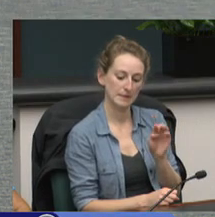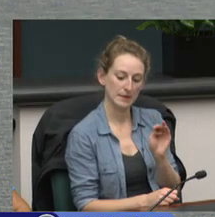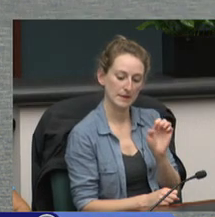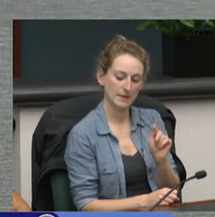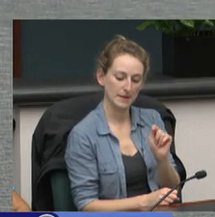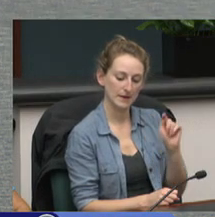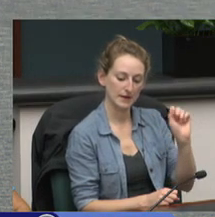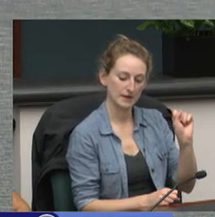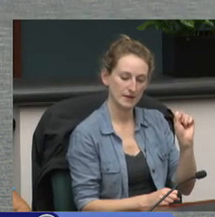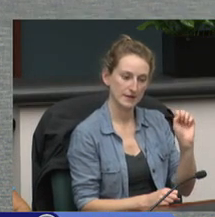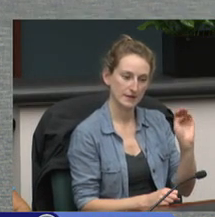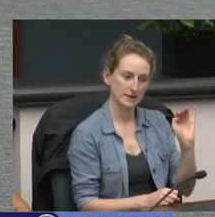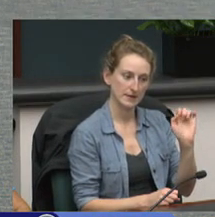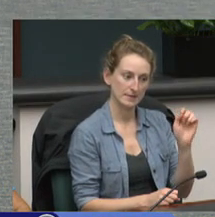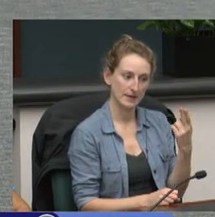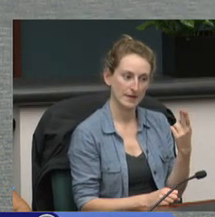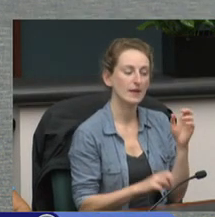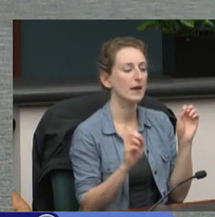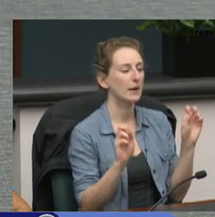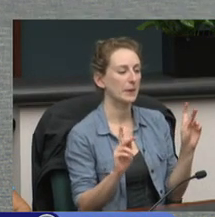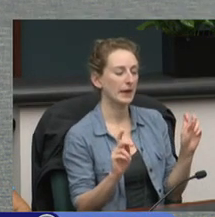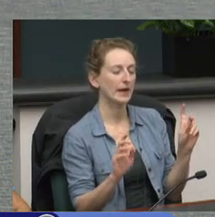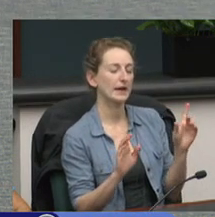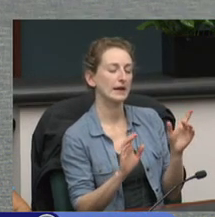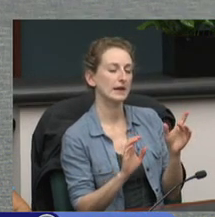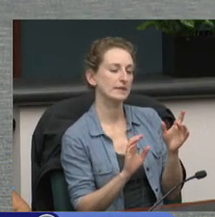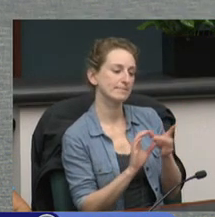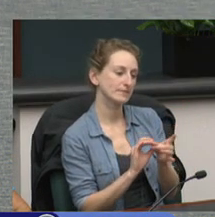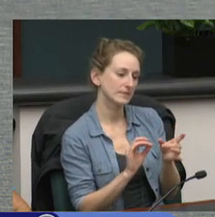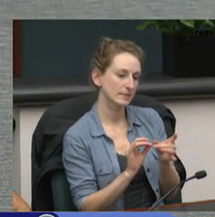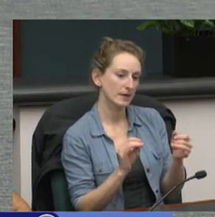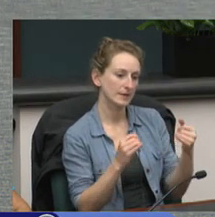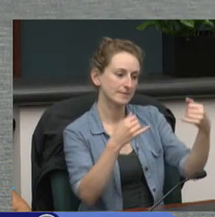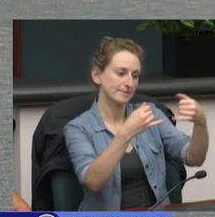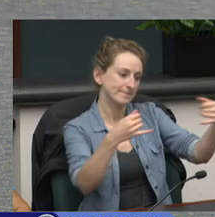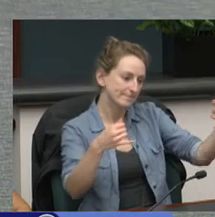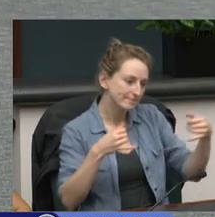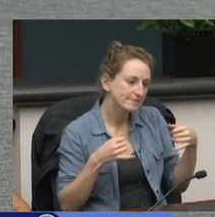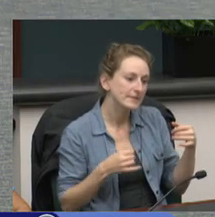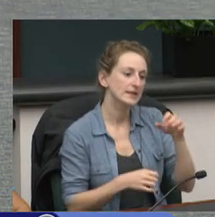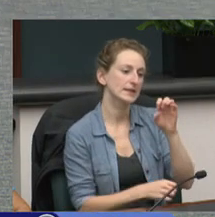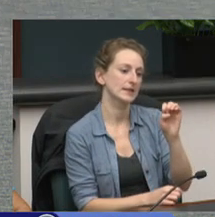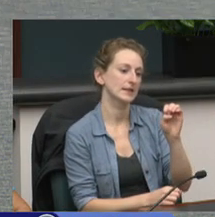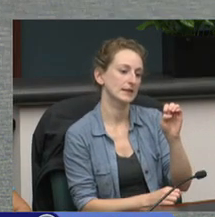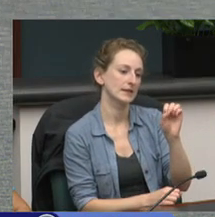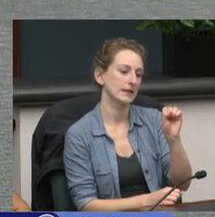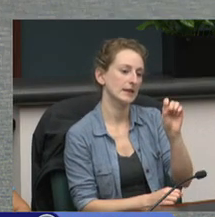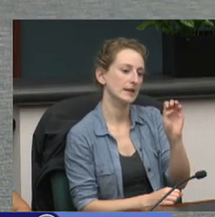to easements so in this document there's a tree preservation easement in the old